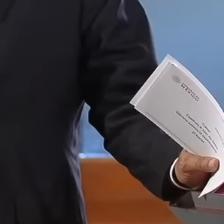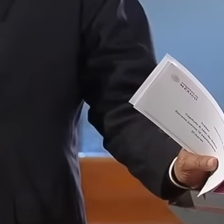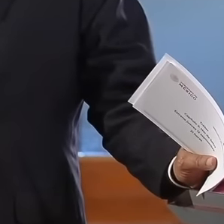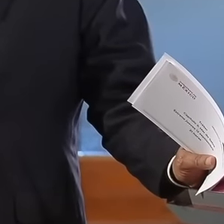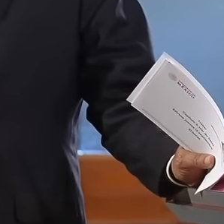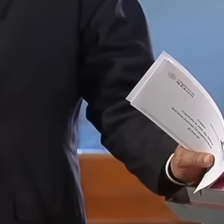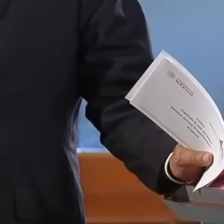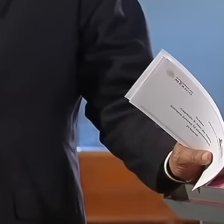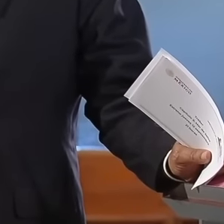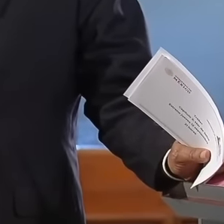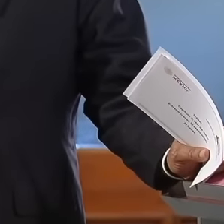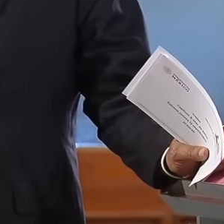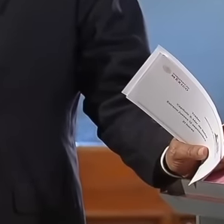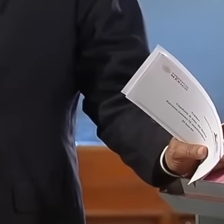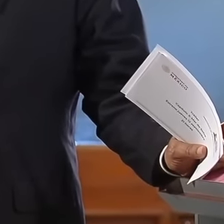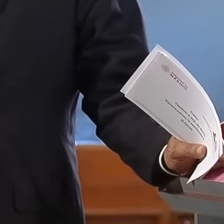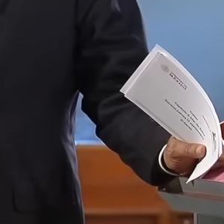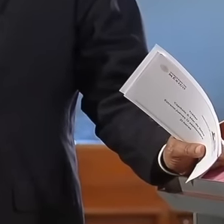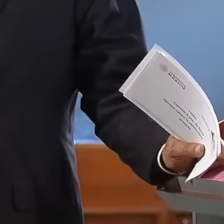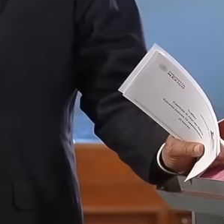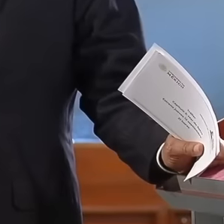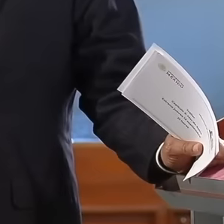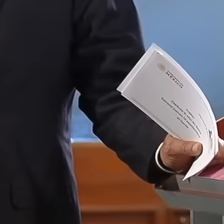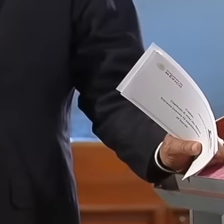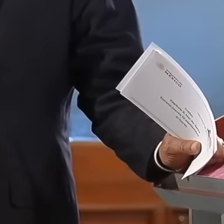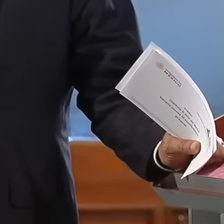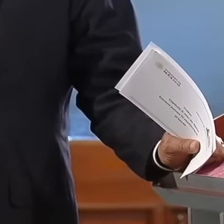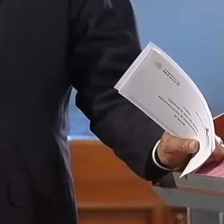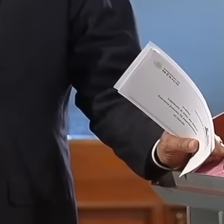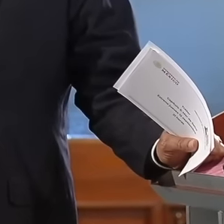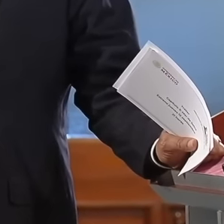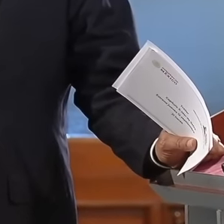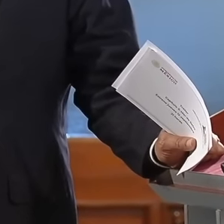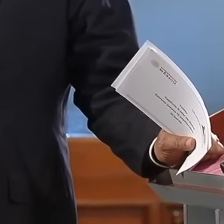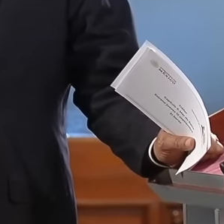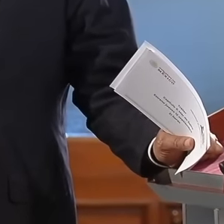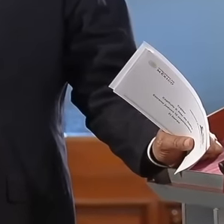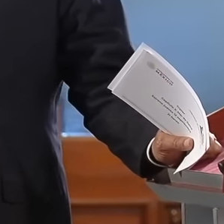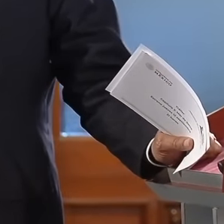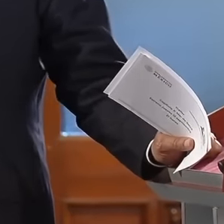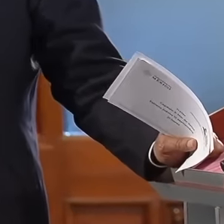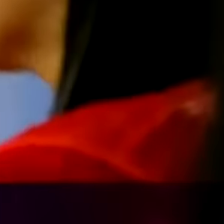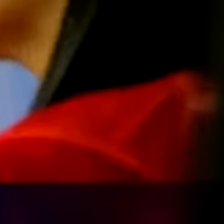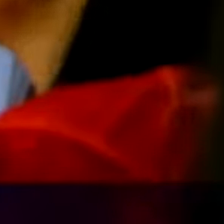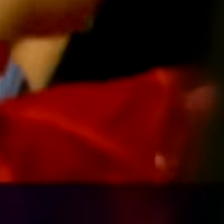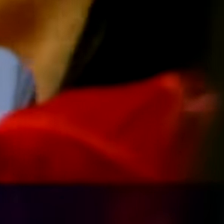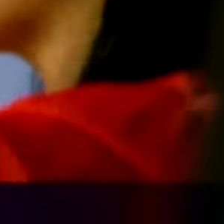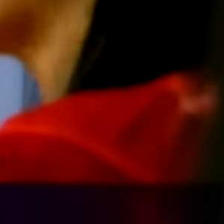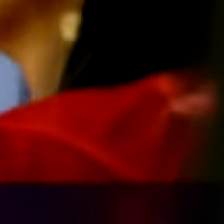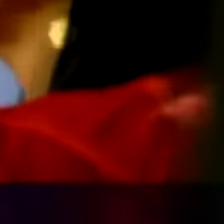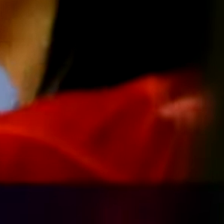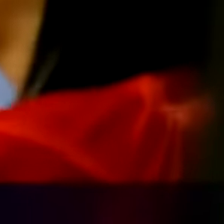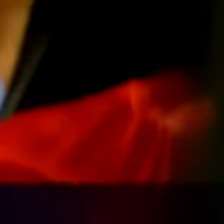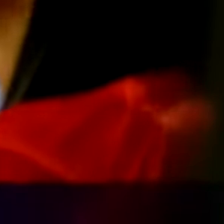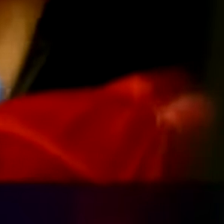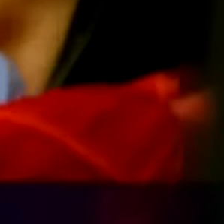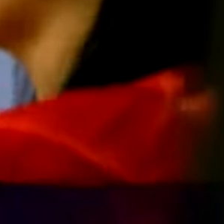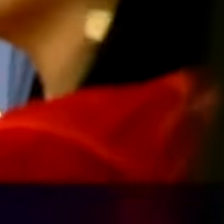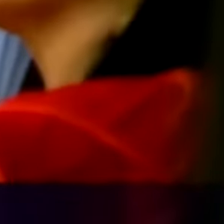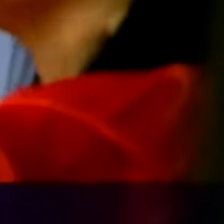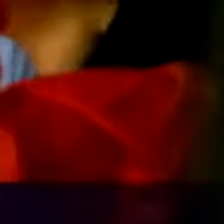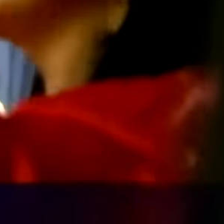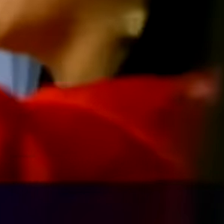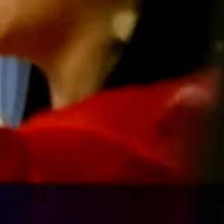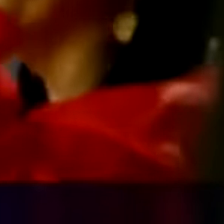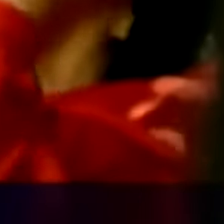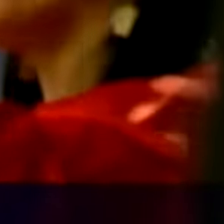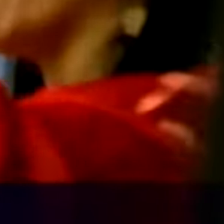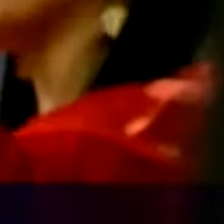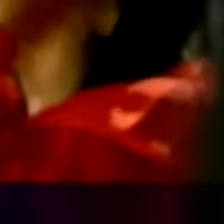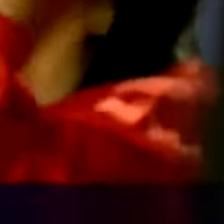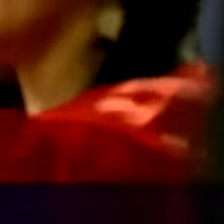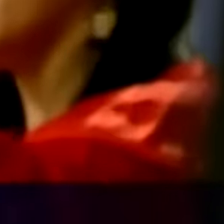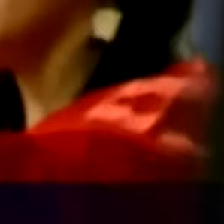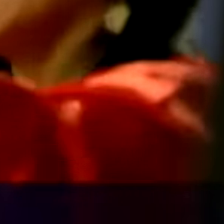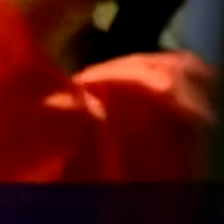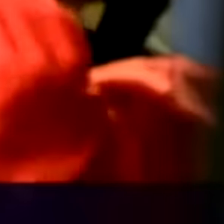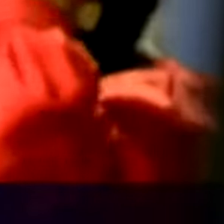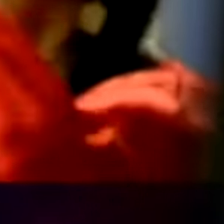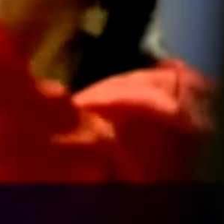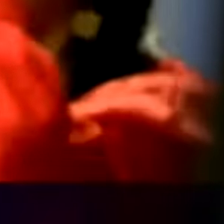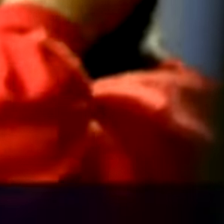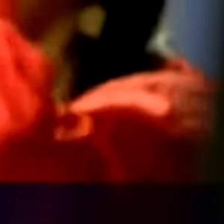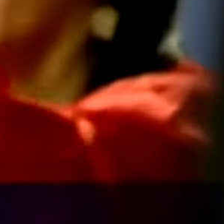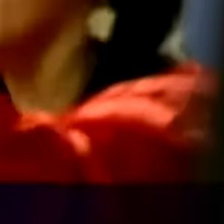say my name correctly a senator is missing they kidnapped a senator they kidnapped a